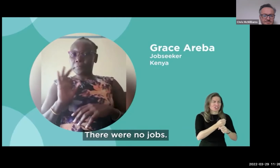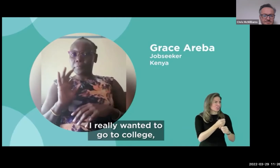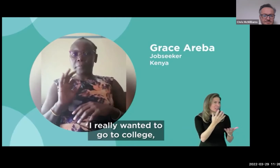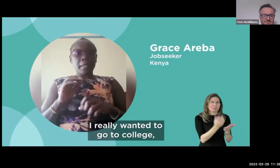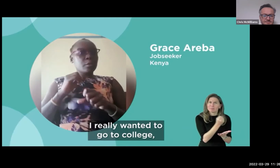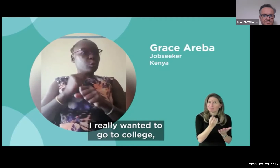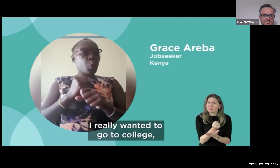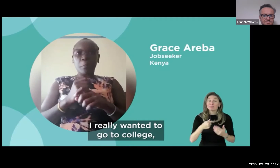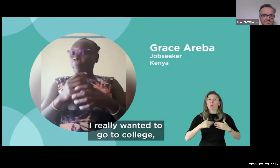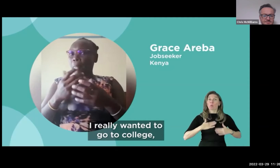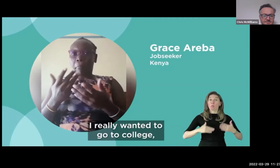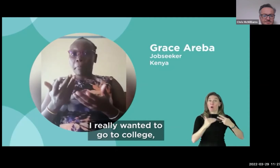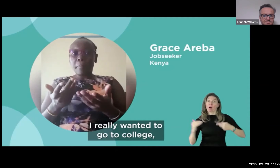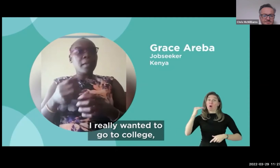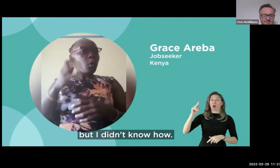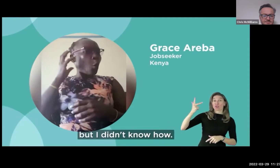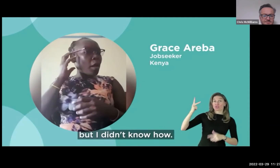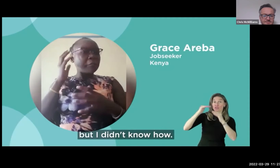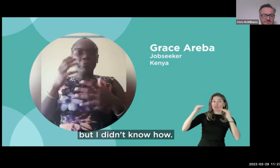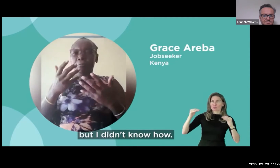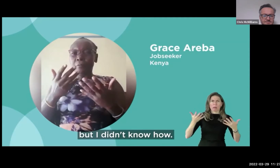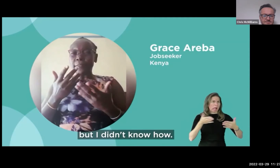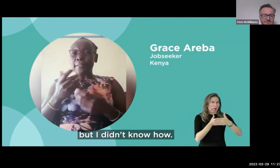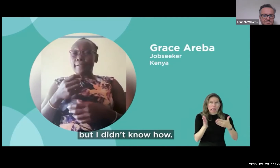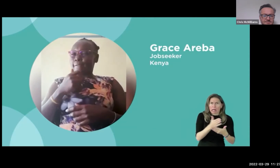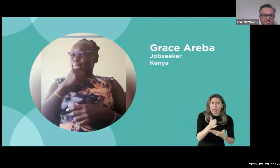I really wanted to go to college, but I didn’t know how.